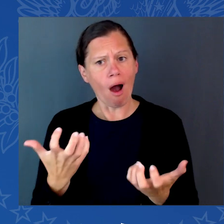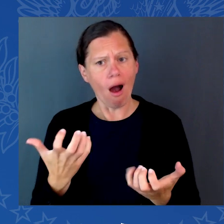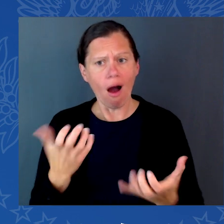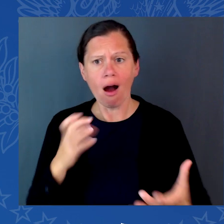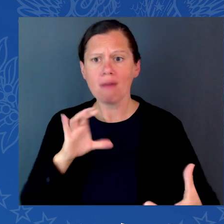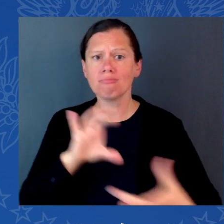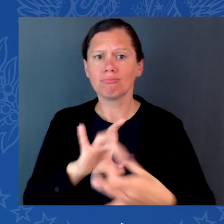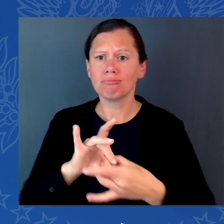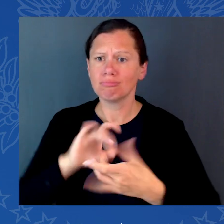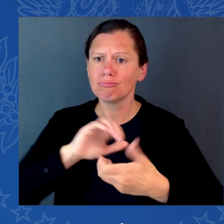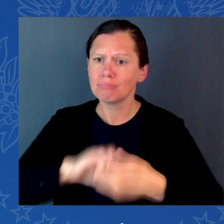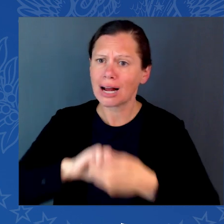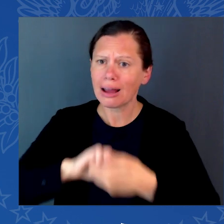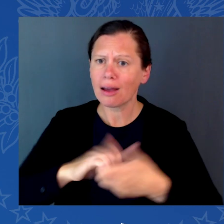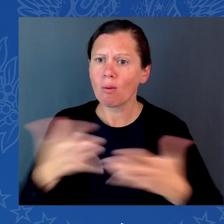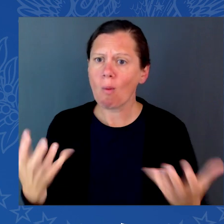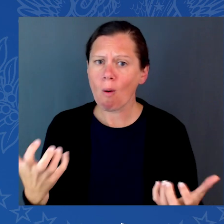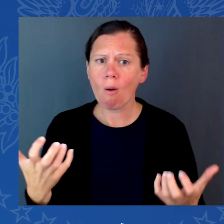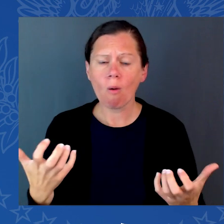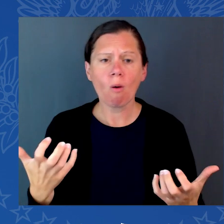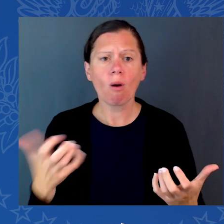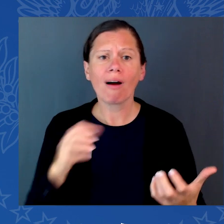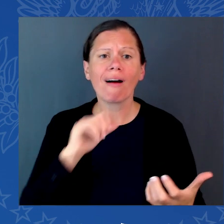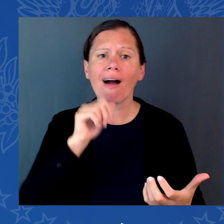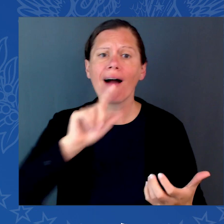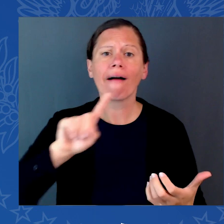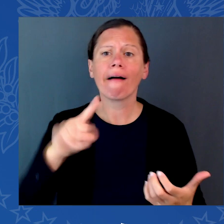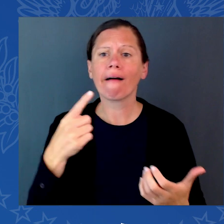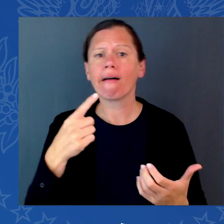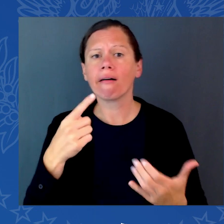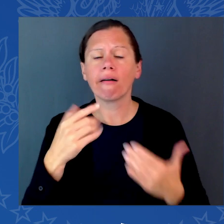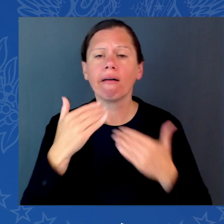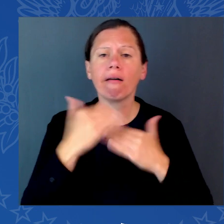When promoting connectivity initiatives, it is important